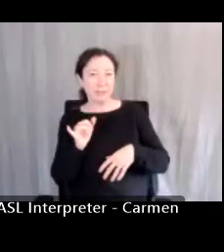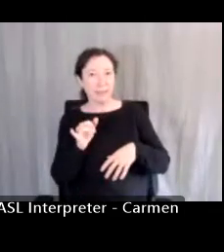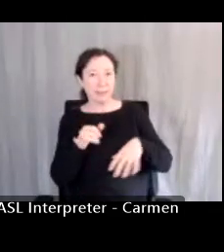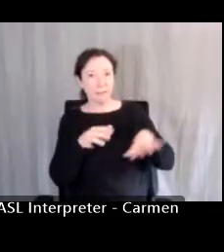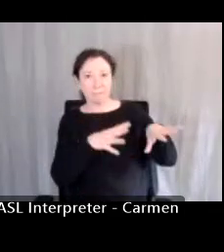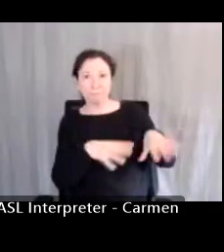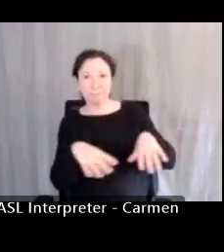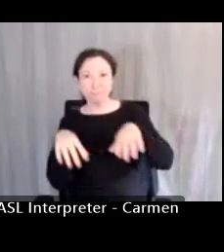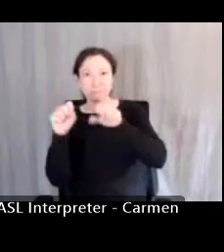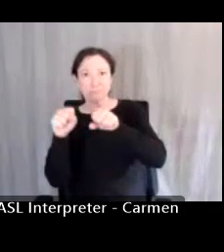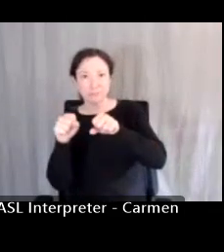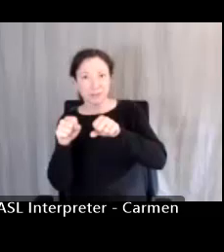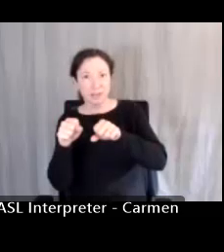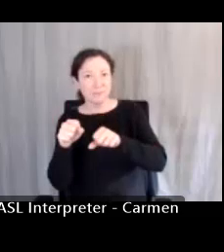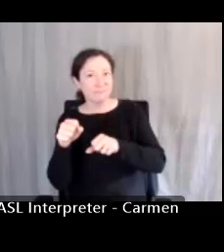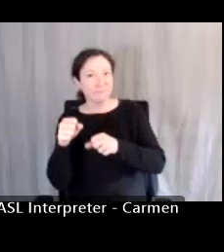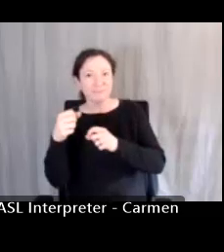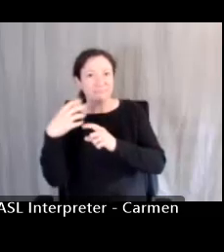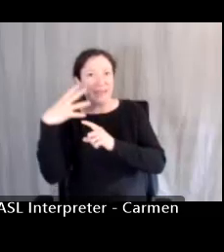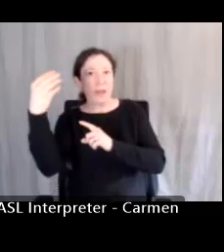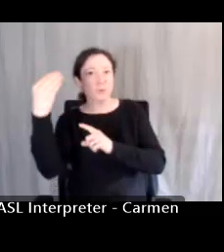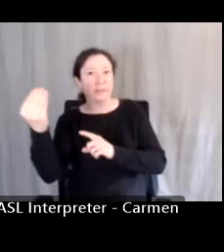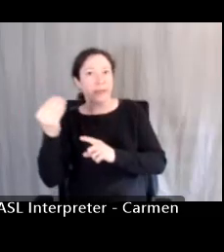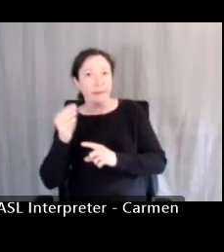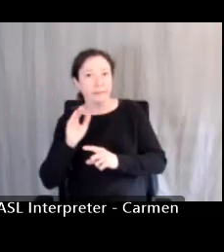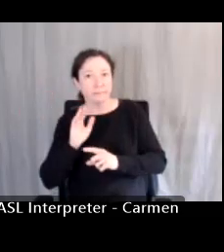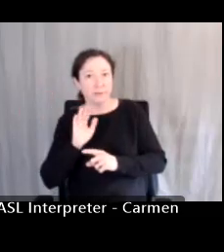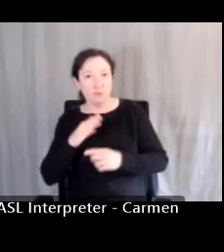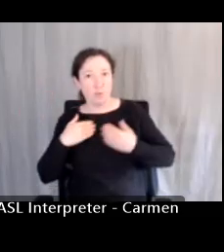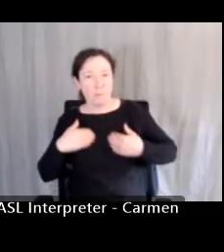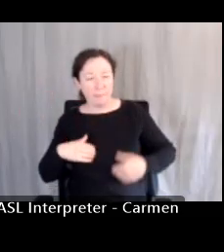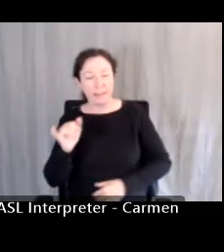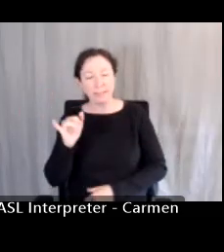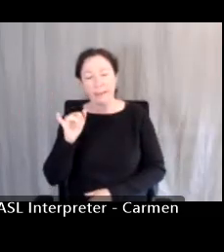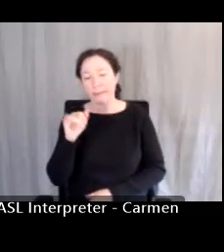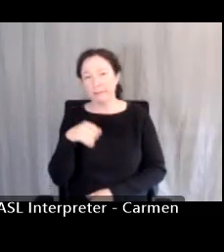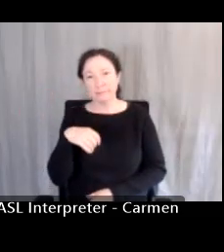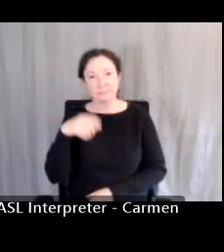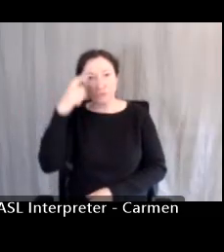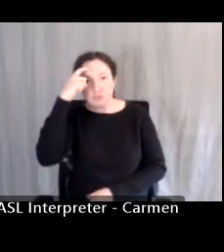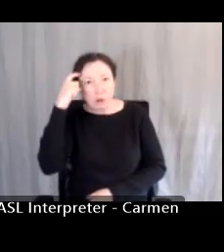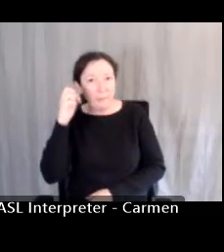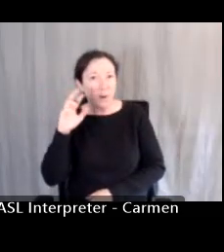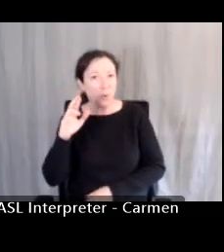or the ultra processed food system. So up pfs, ultra processed foods are definitely addictive.